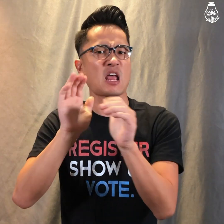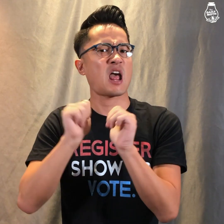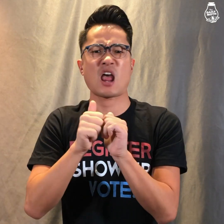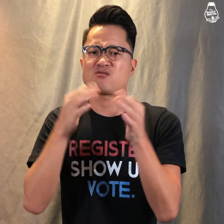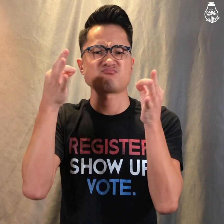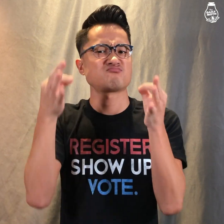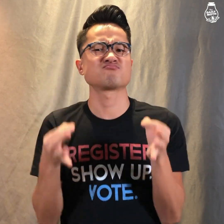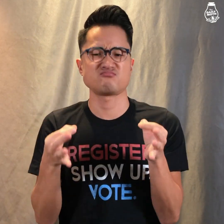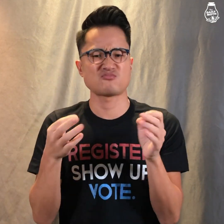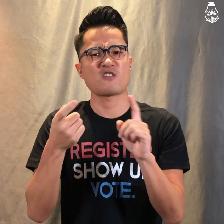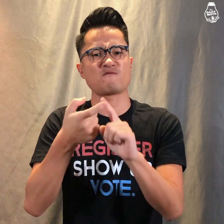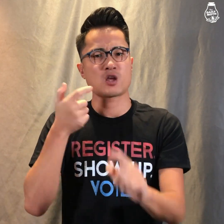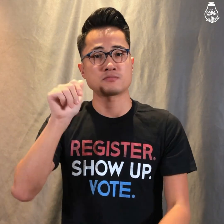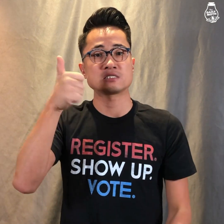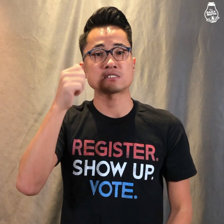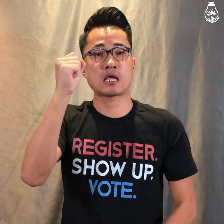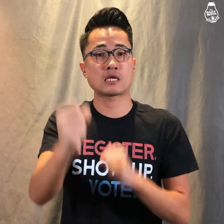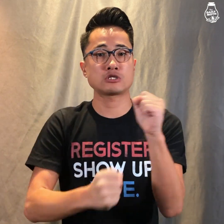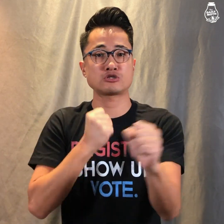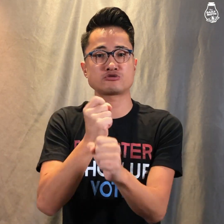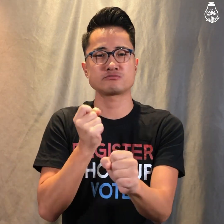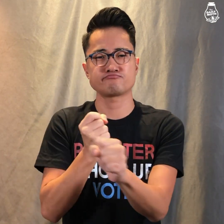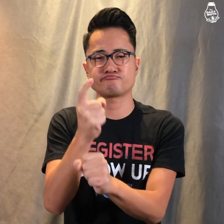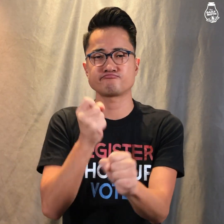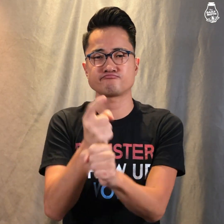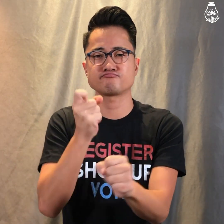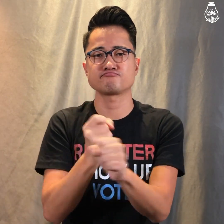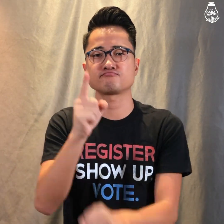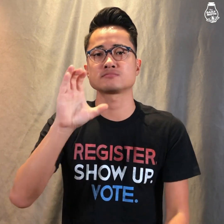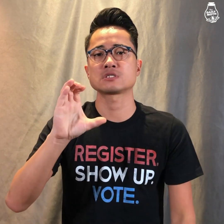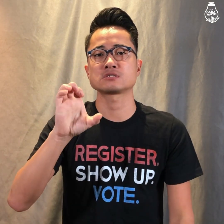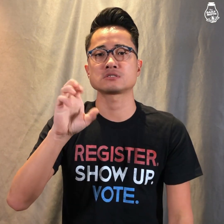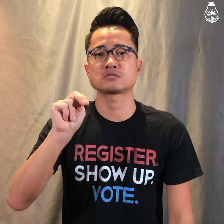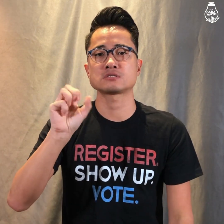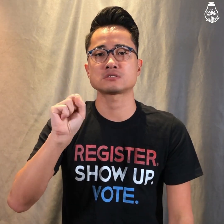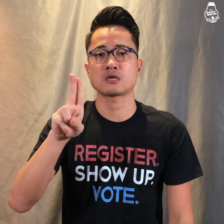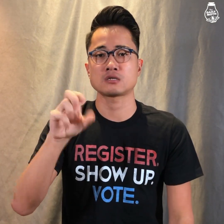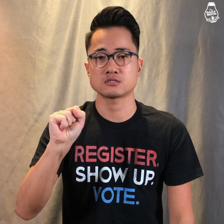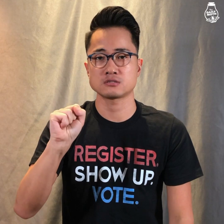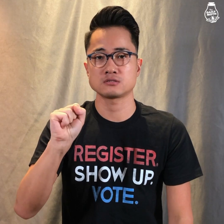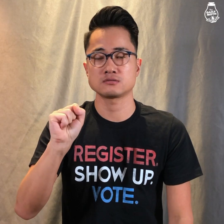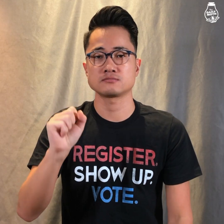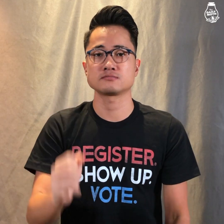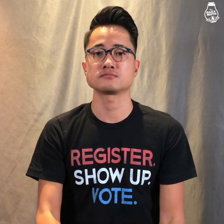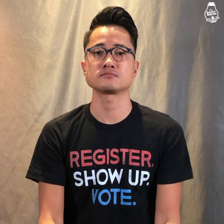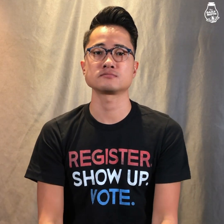is determined by the decennial census.